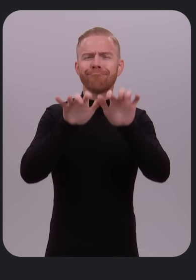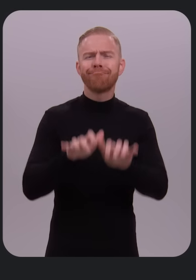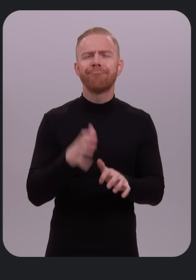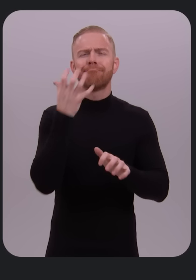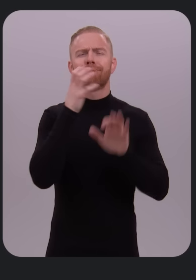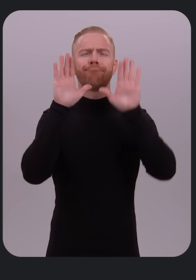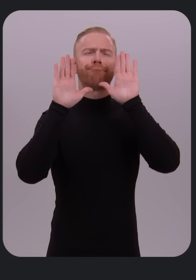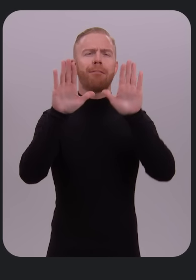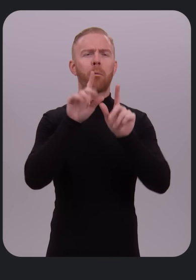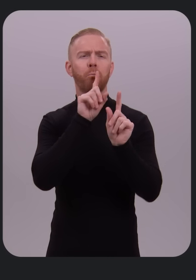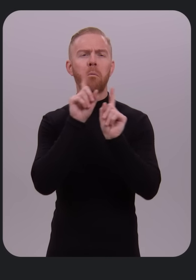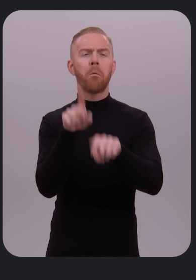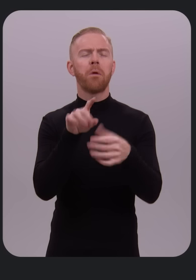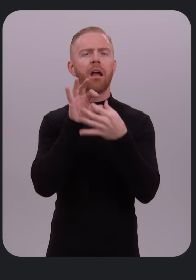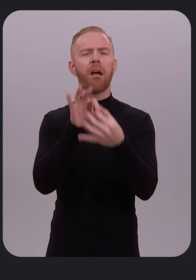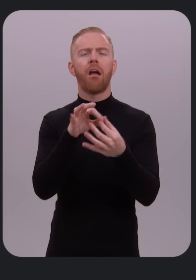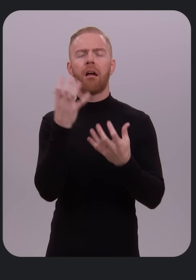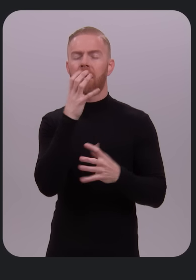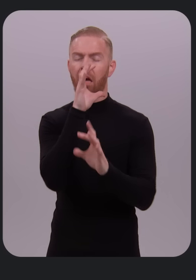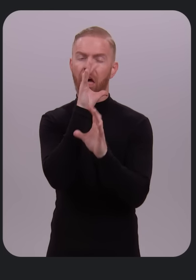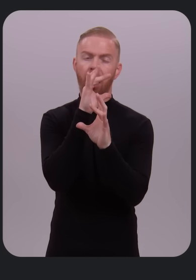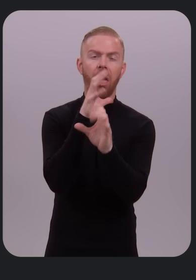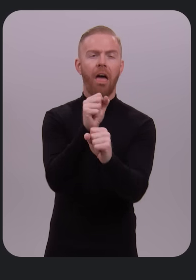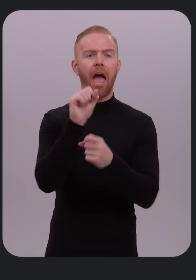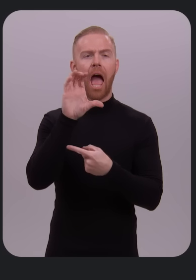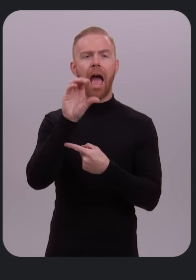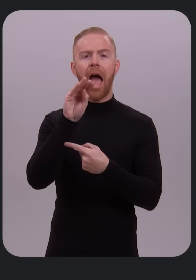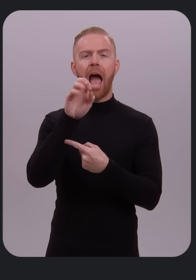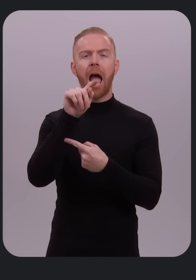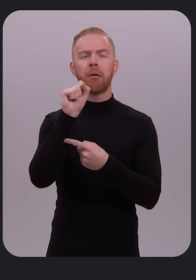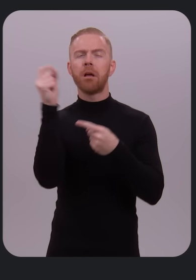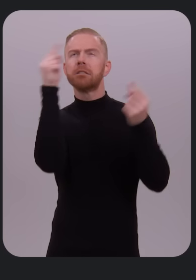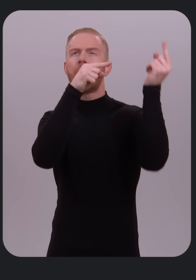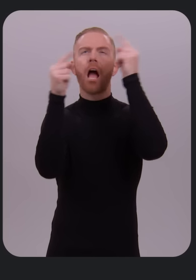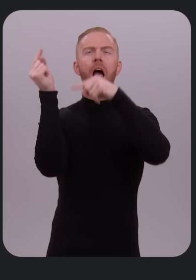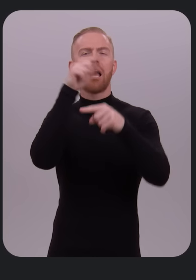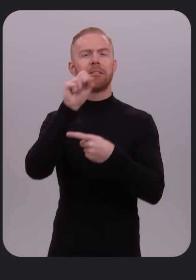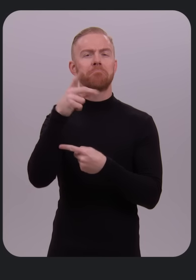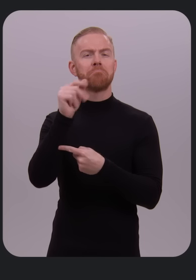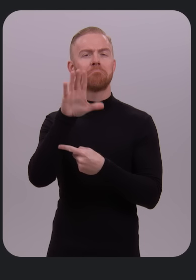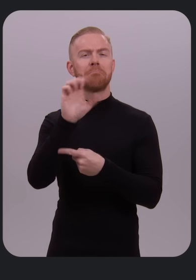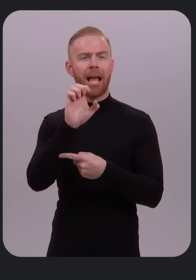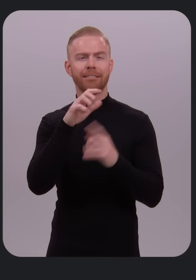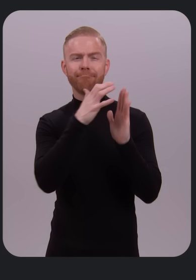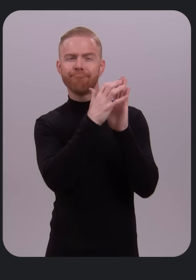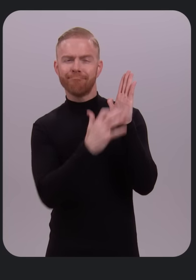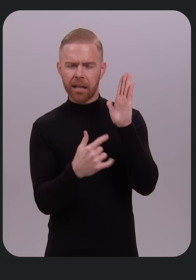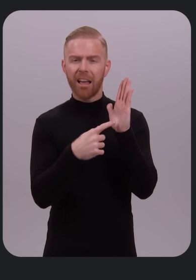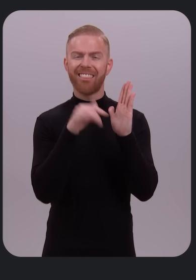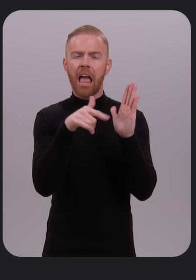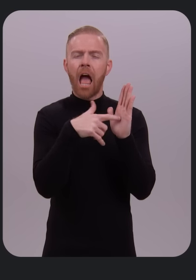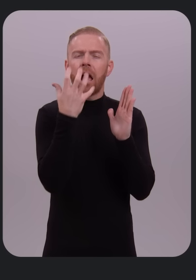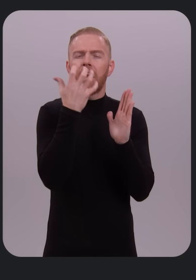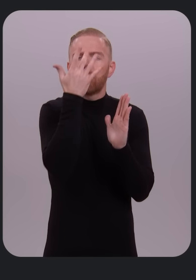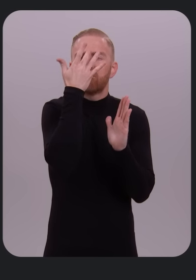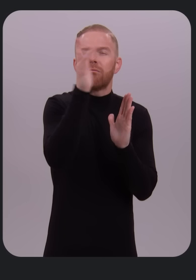In this case, it's about the science of comets moving throughout space. How do you get all that brilliance distilled down